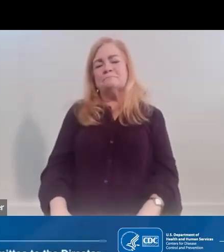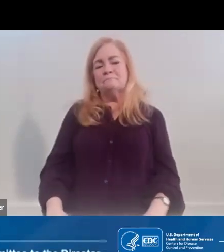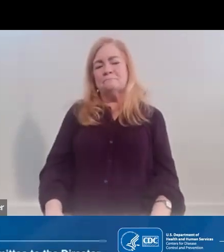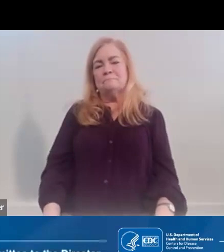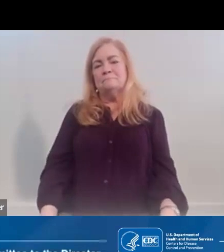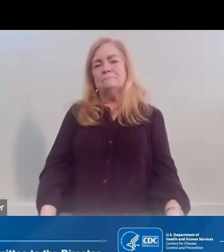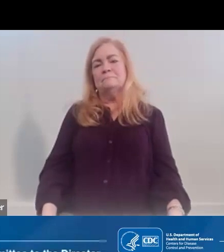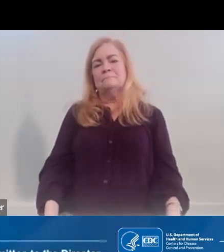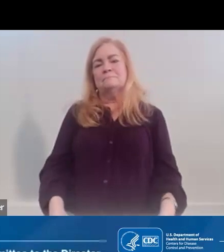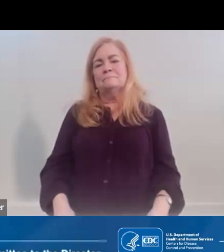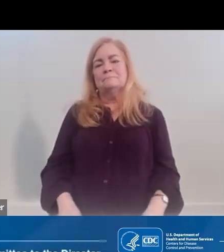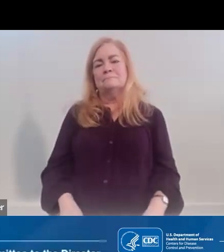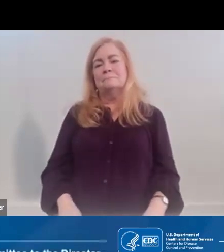Lost in thinking about your questions.